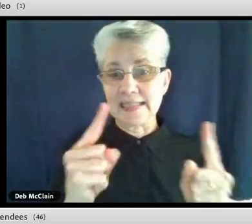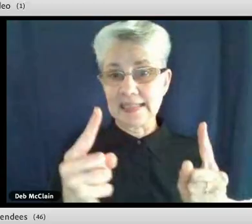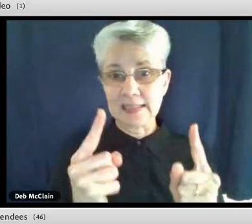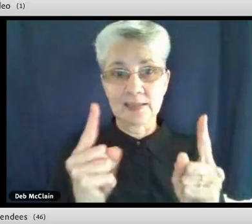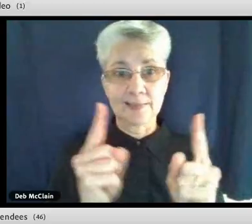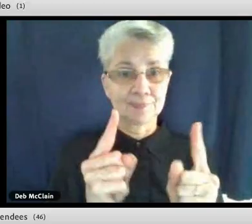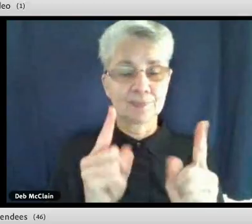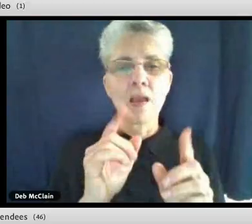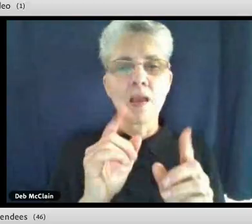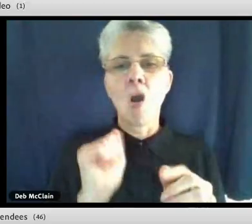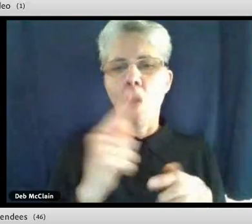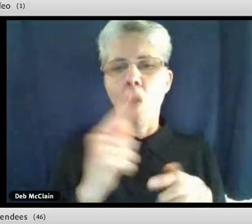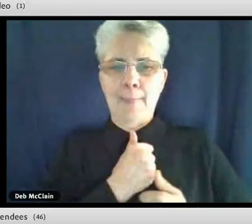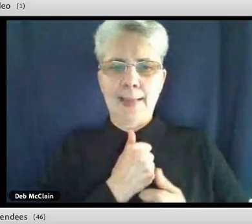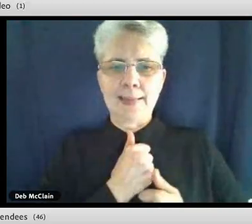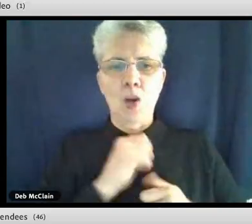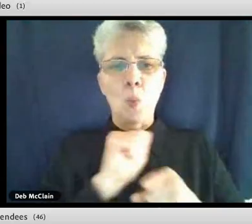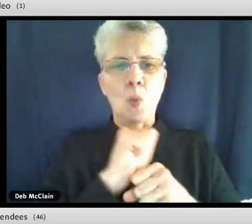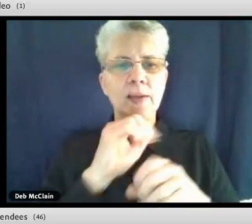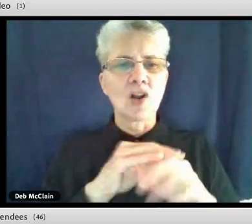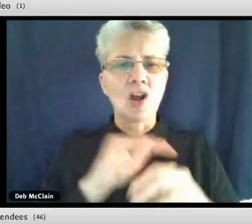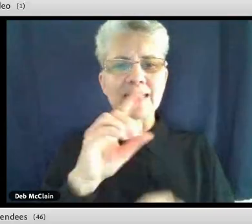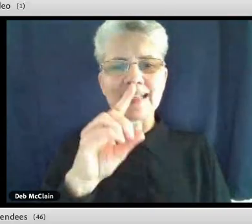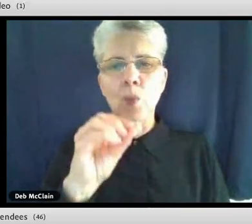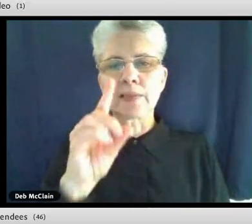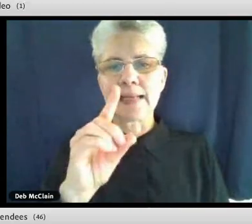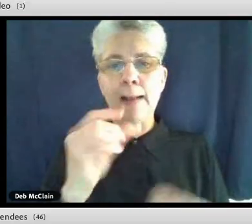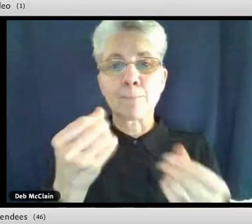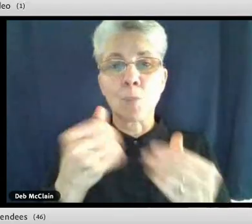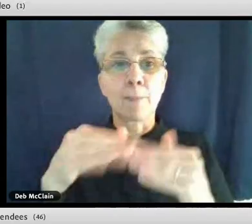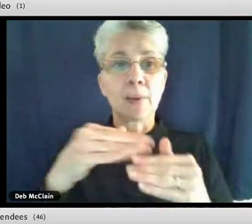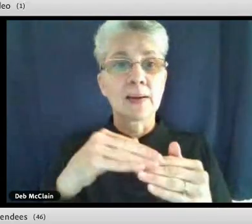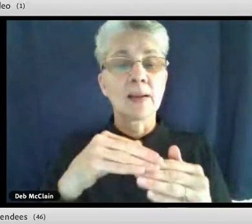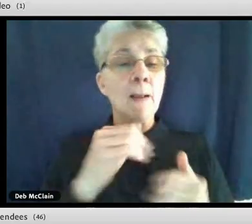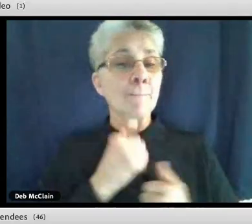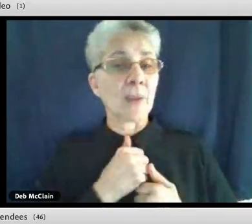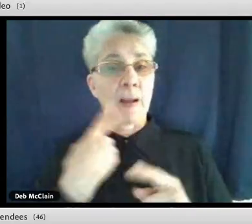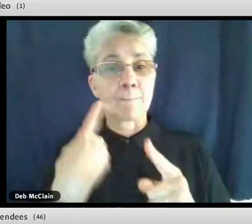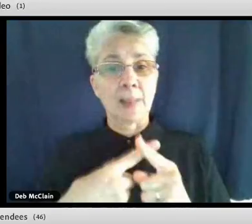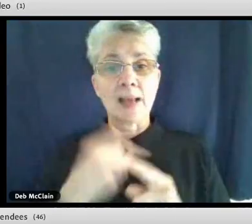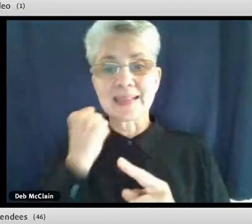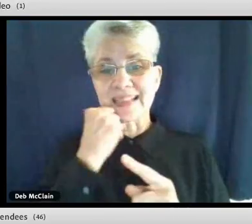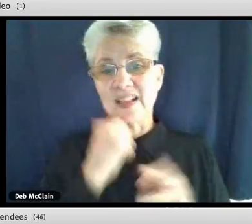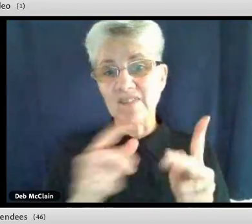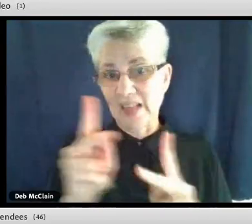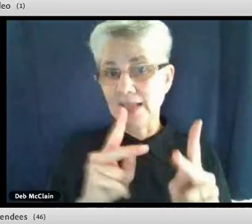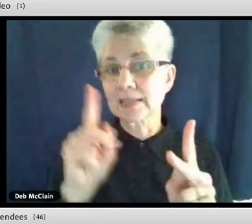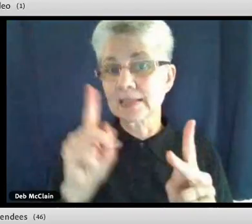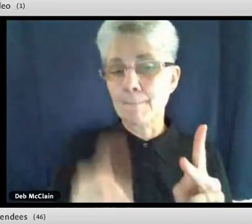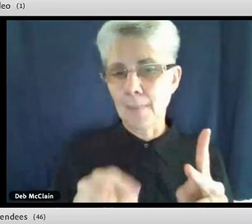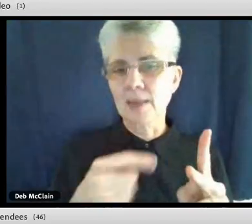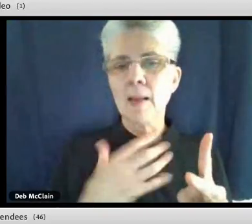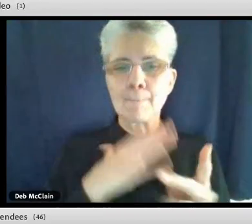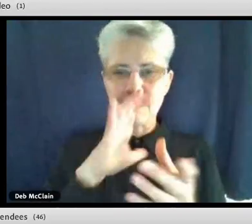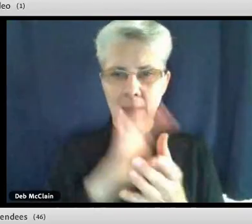so all the military working on DOD property, all military and civilians. I had to help my husband put together a mask